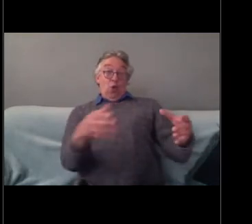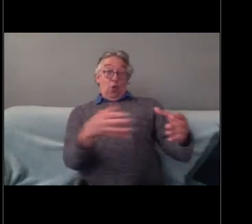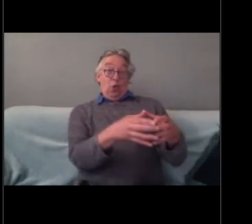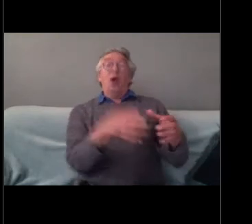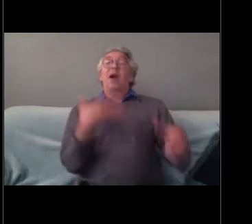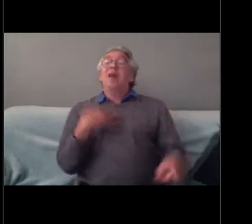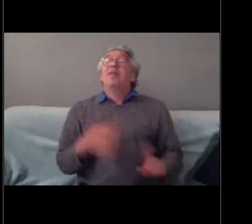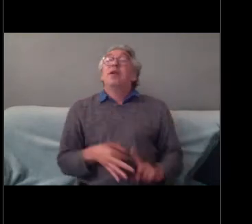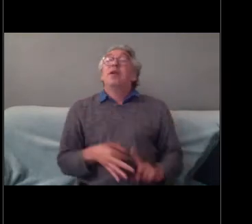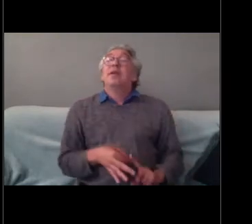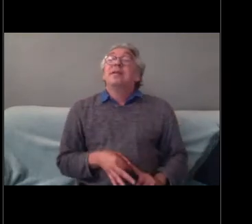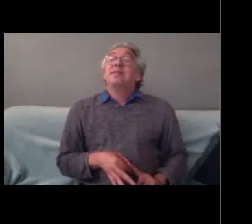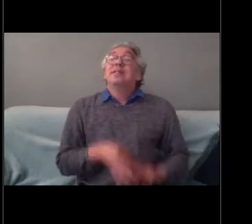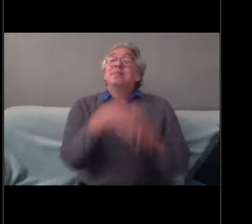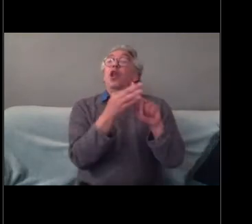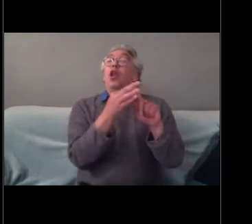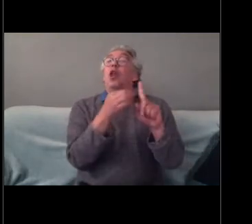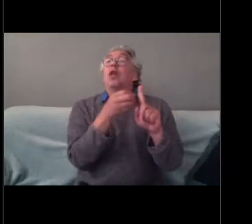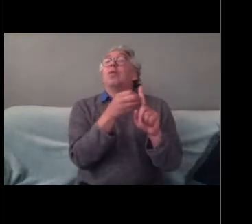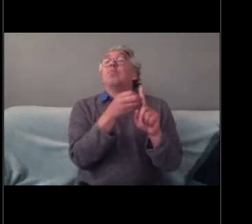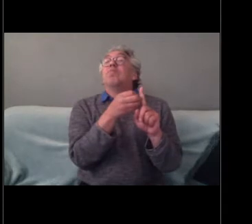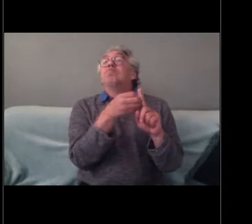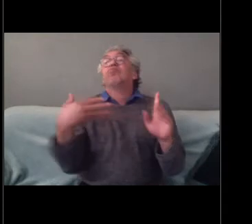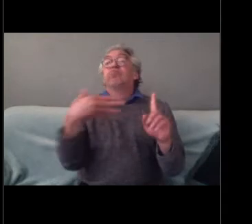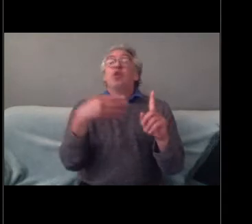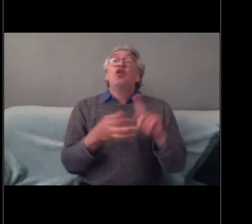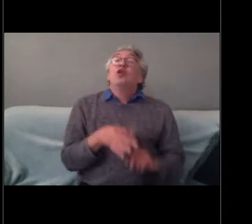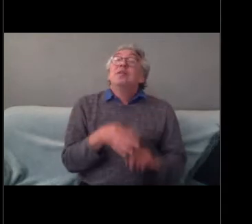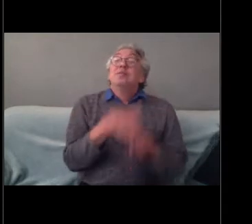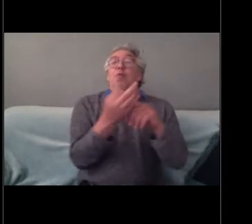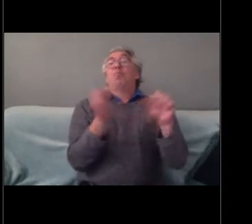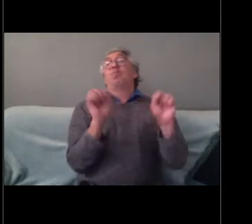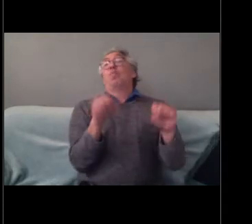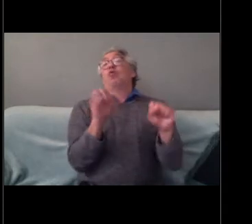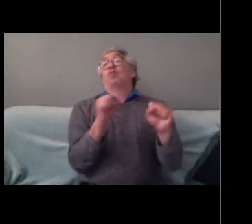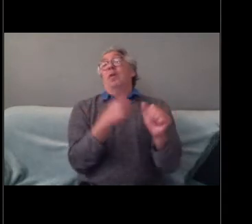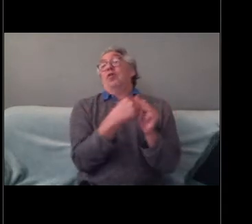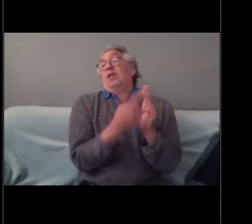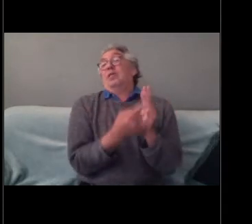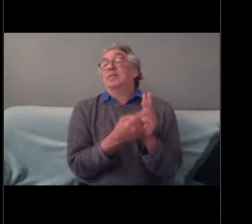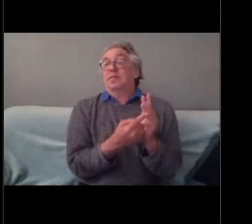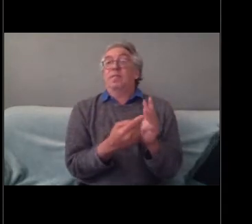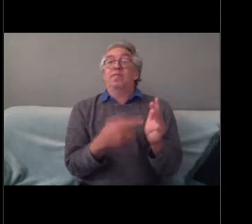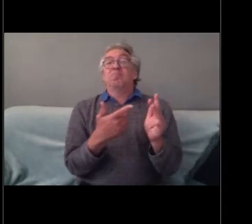in the European Solidarity Corps including extra support financially.